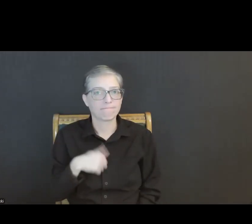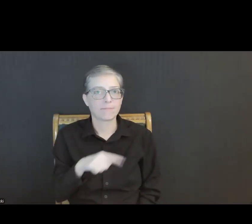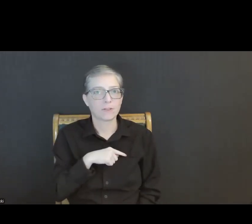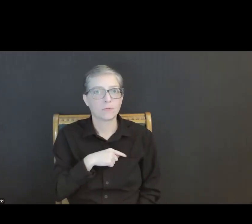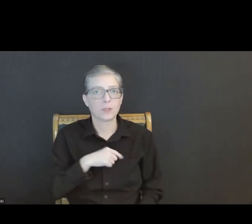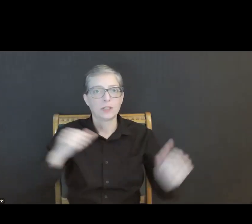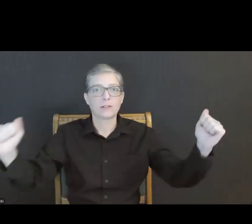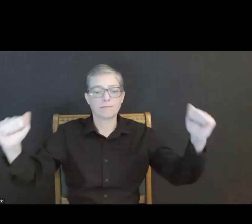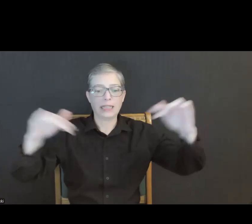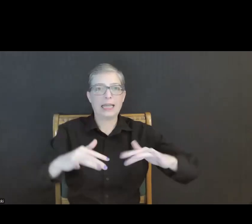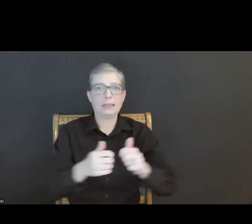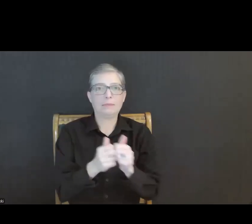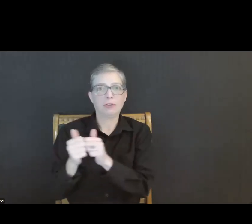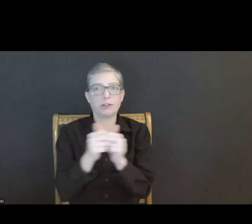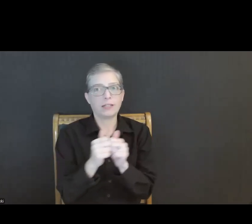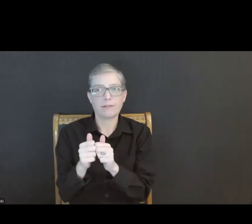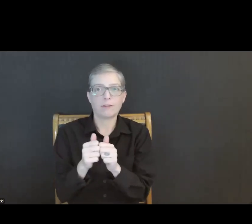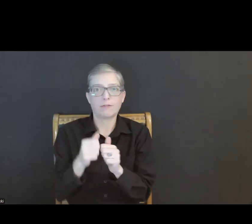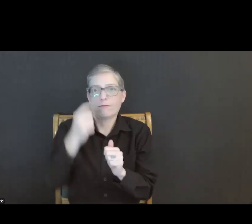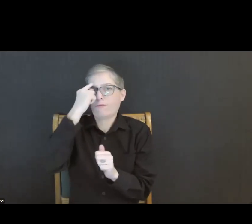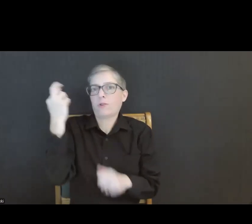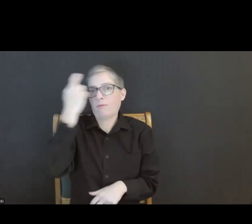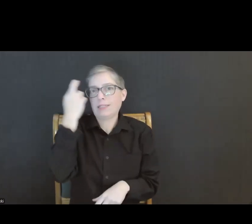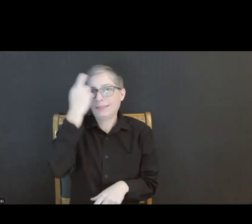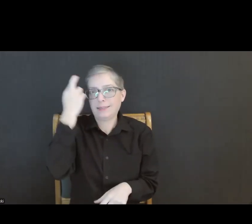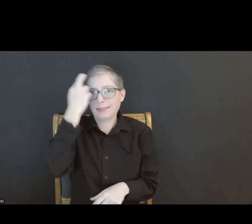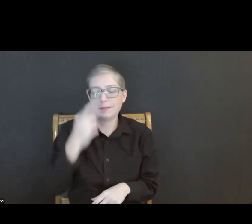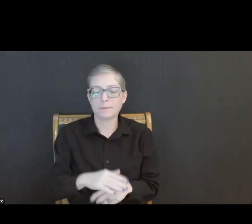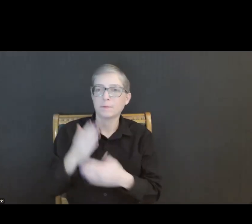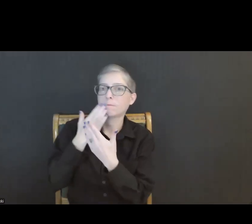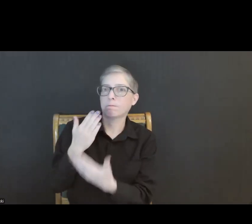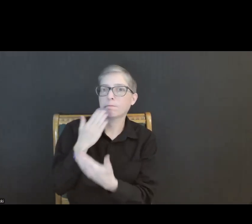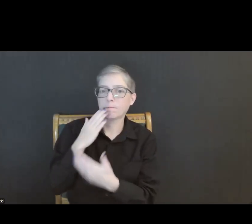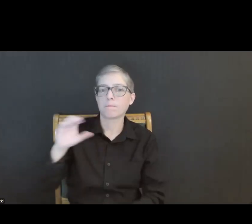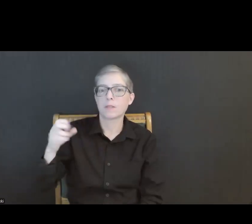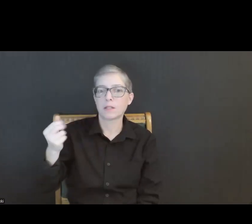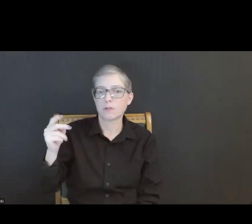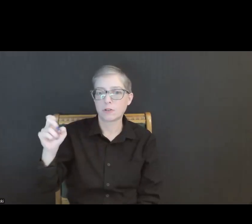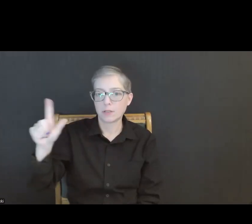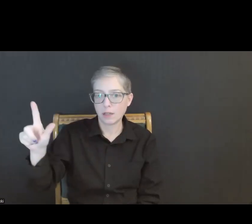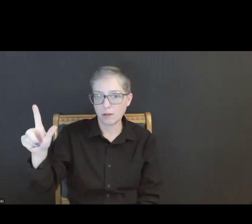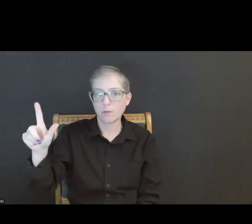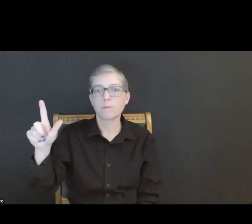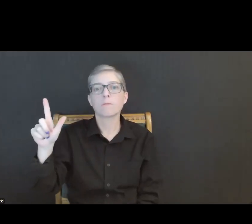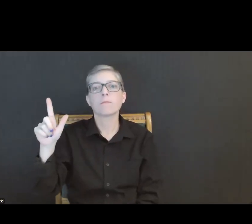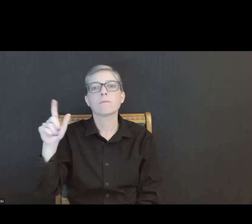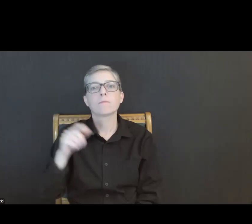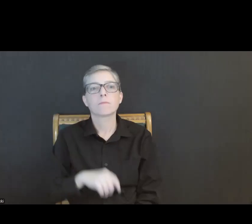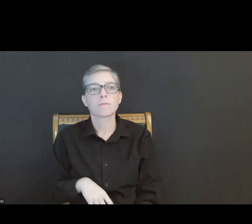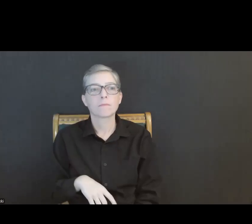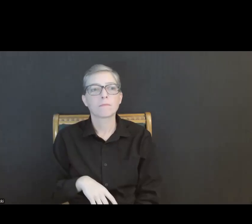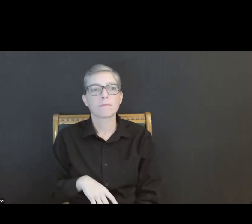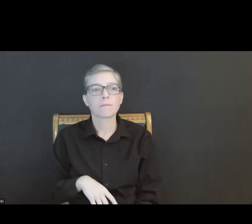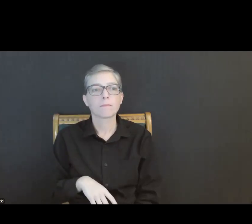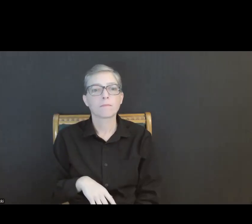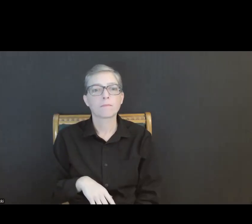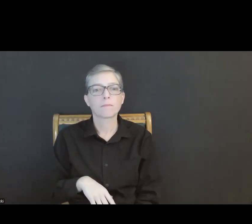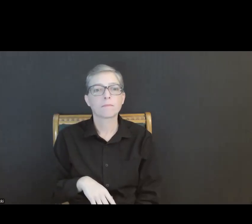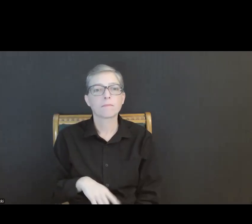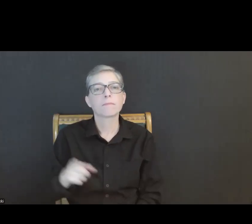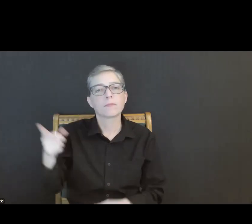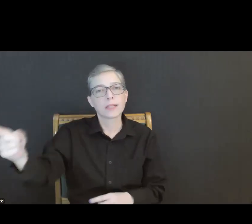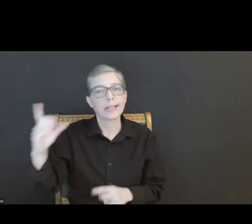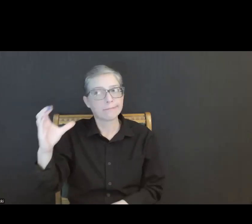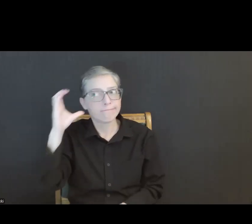space and I want to thank uh Chanel for um she's been an ear for me complaining you know what we